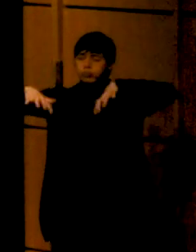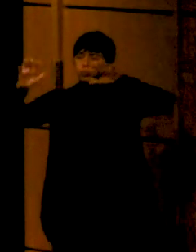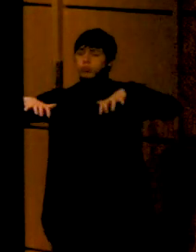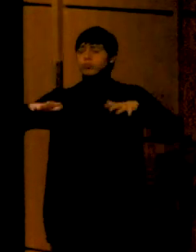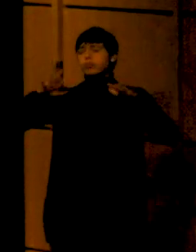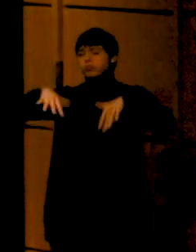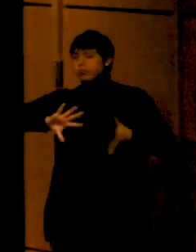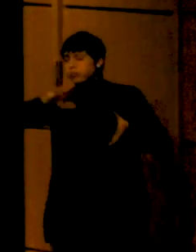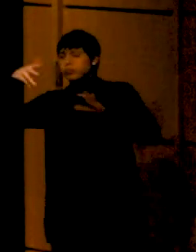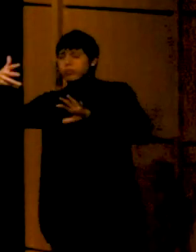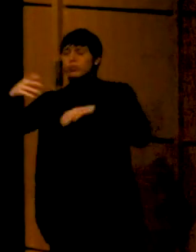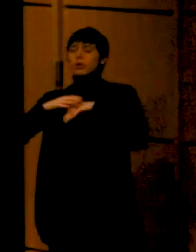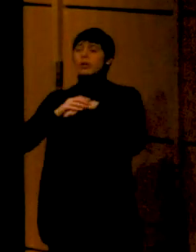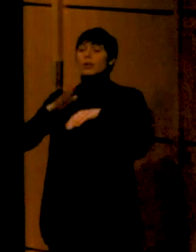erupting volcanoes.